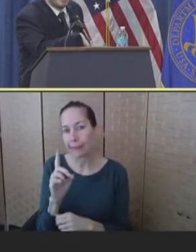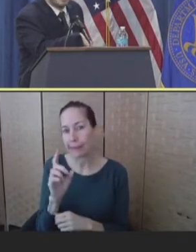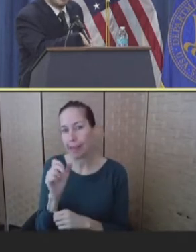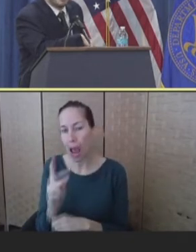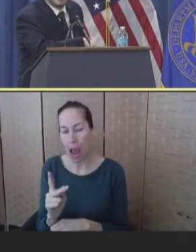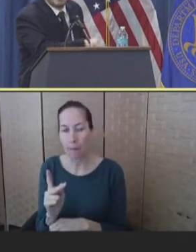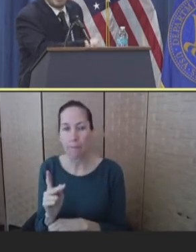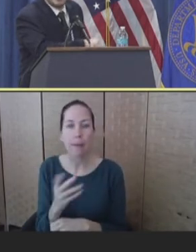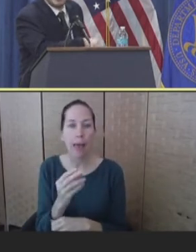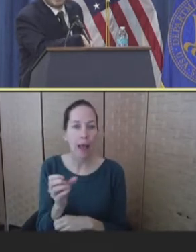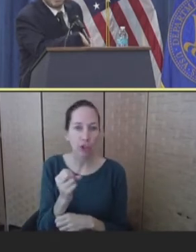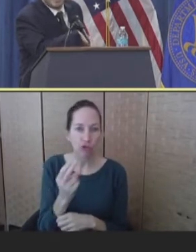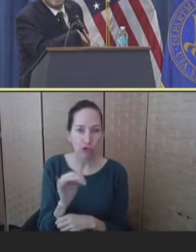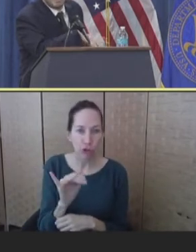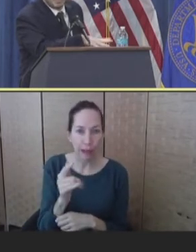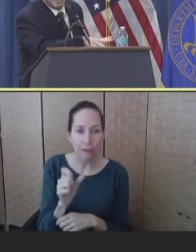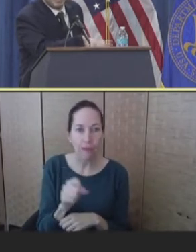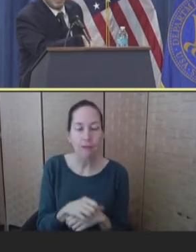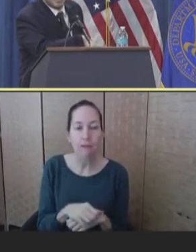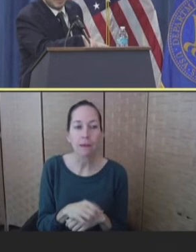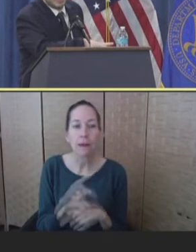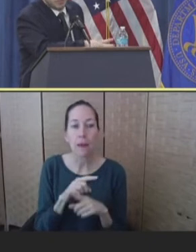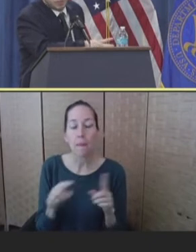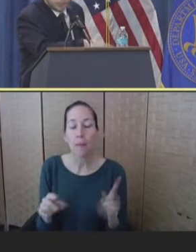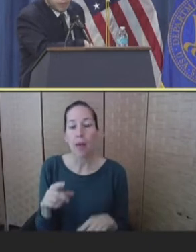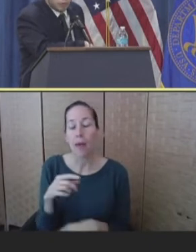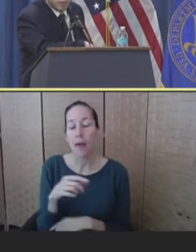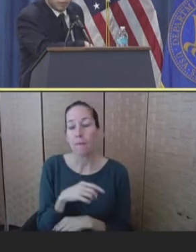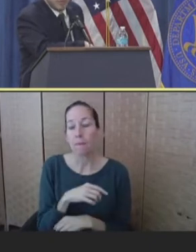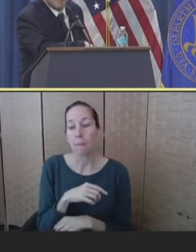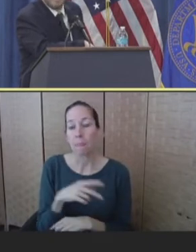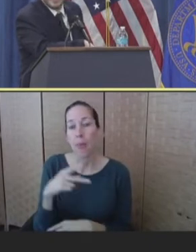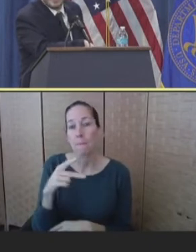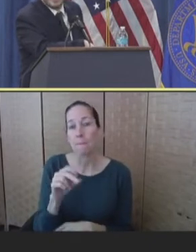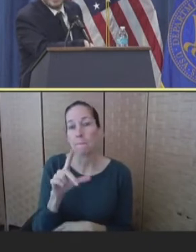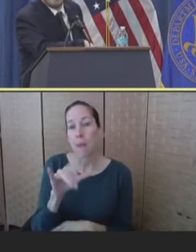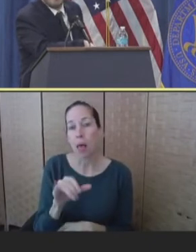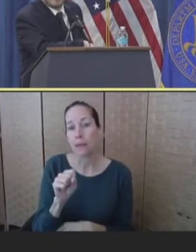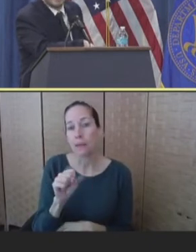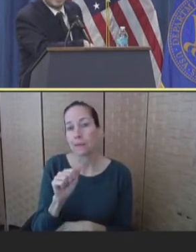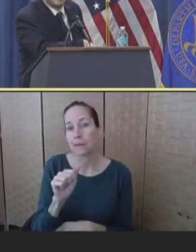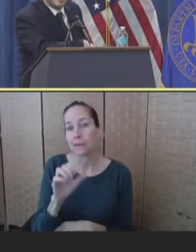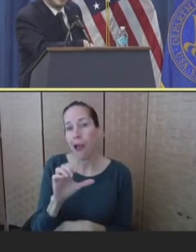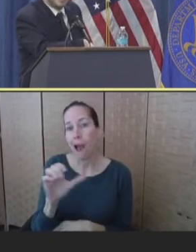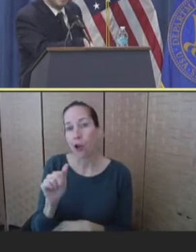But the purely polysaccharide version, the PPSV-23, while still providing some reduced